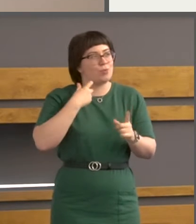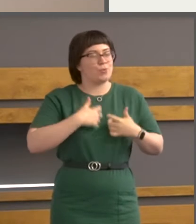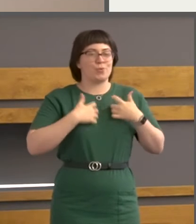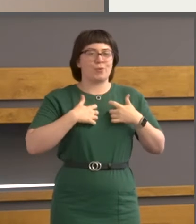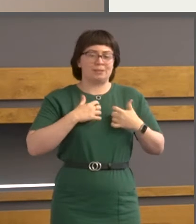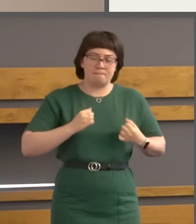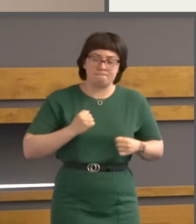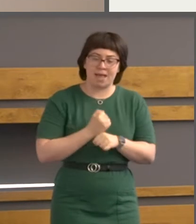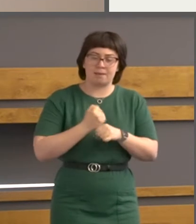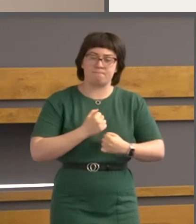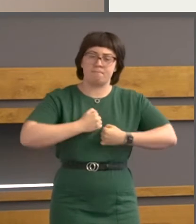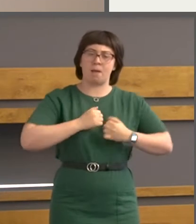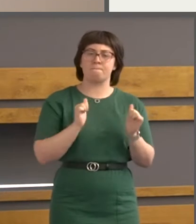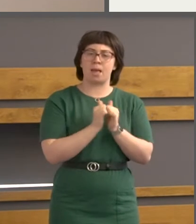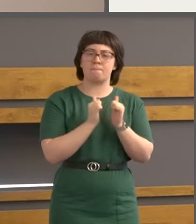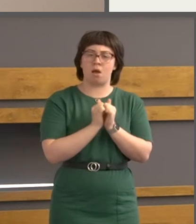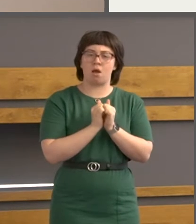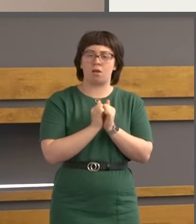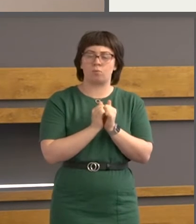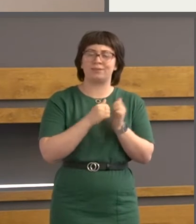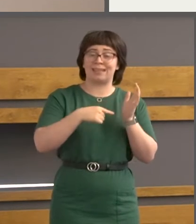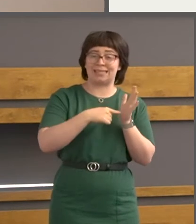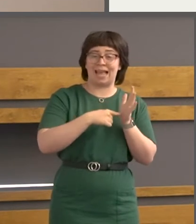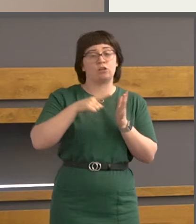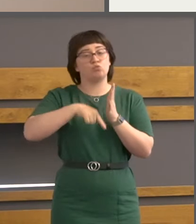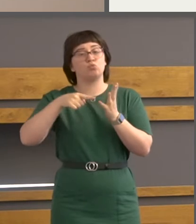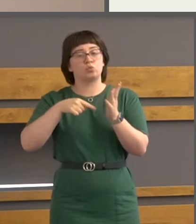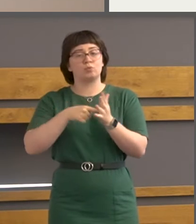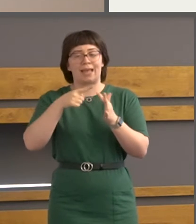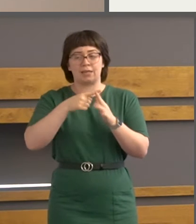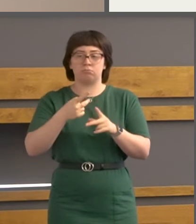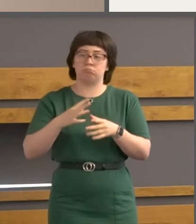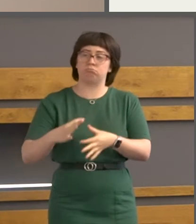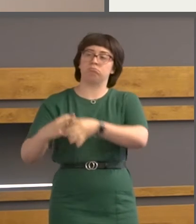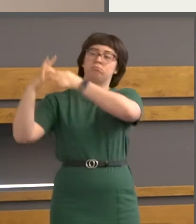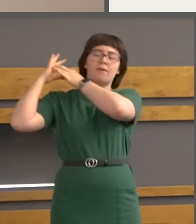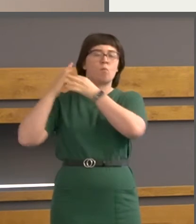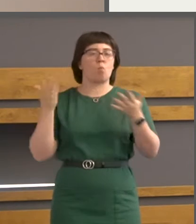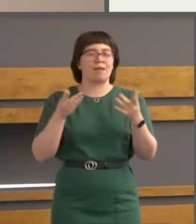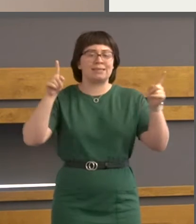with khadi and then jute, both of which I could trace back to India where my family is originally from.